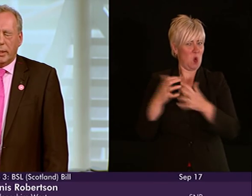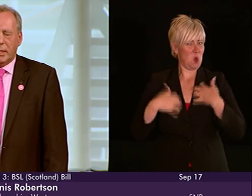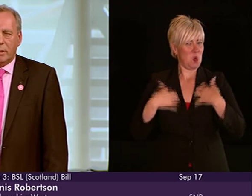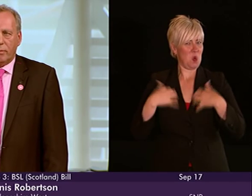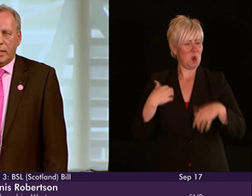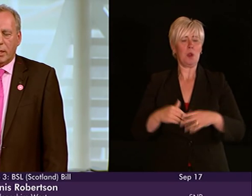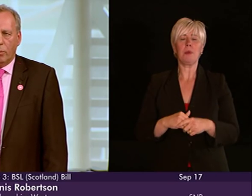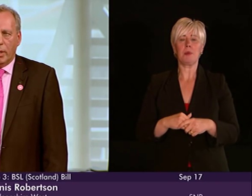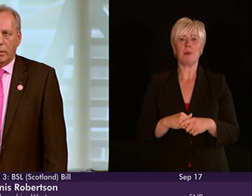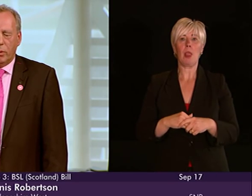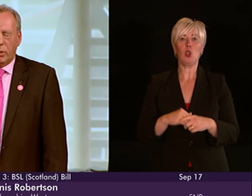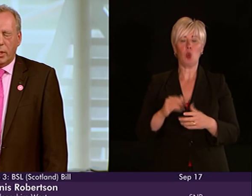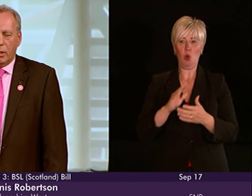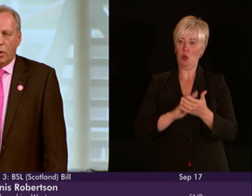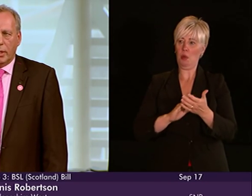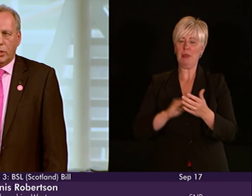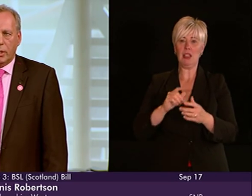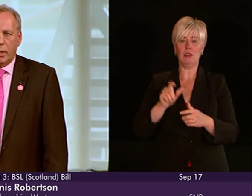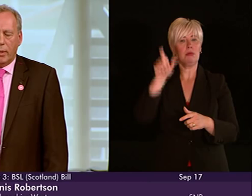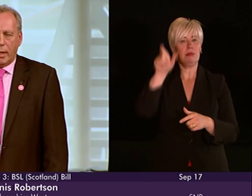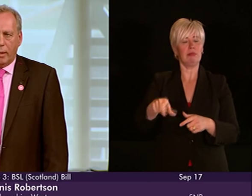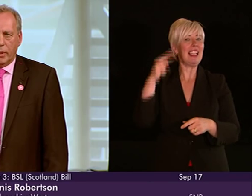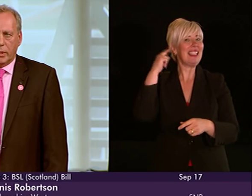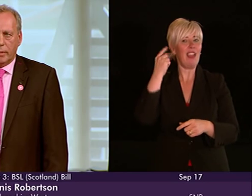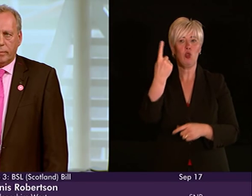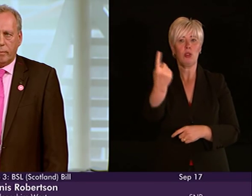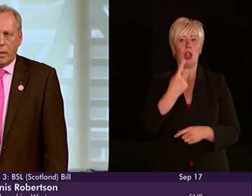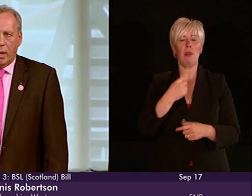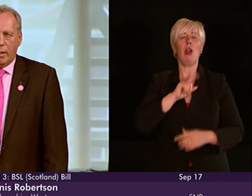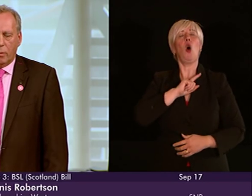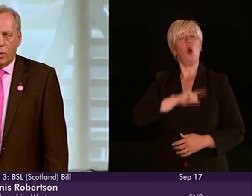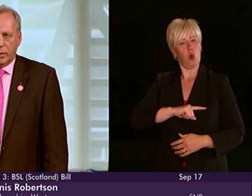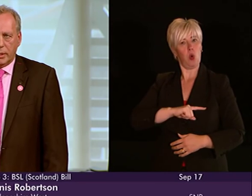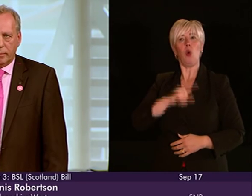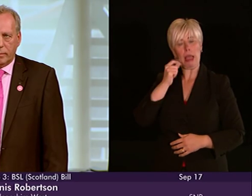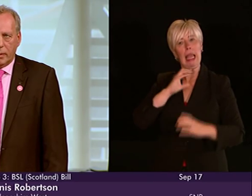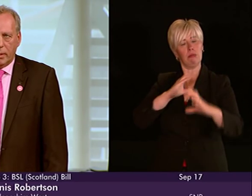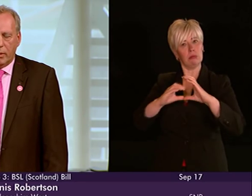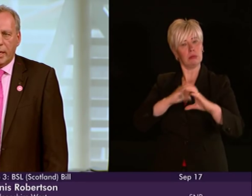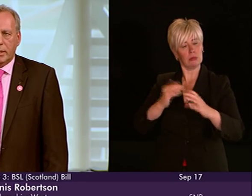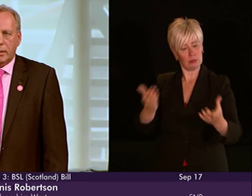would at least face someone on the front line who could acknowledge their language, wants,